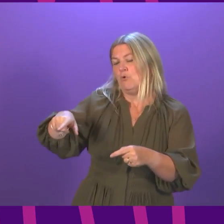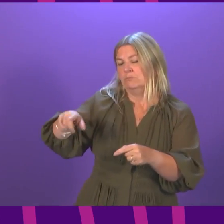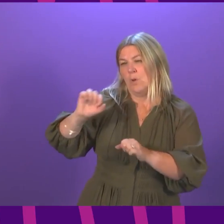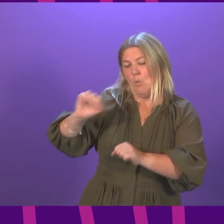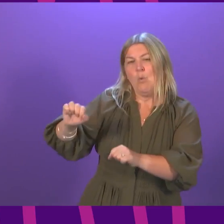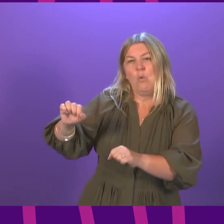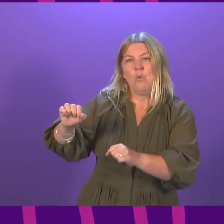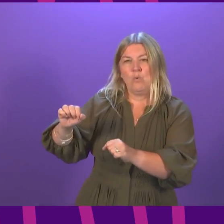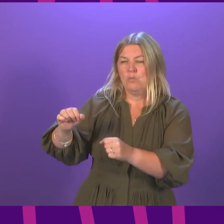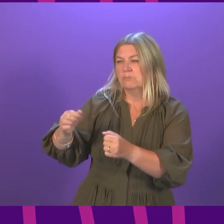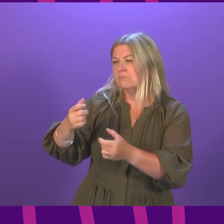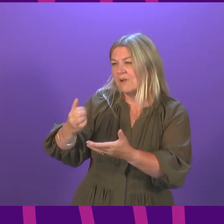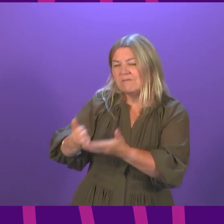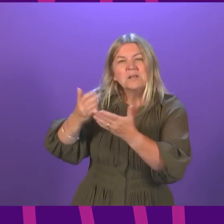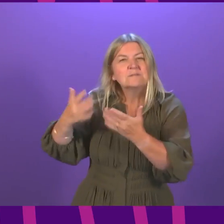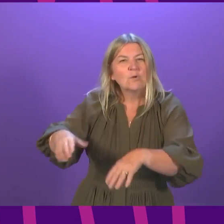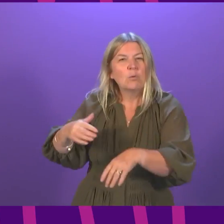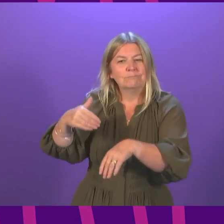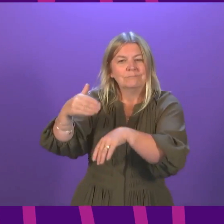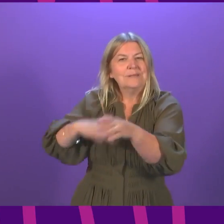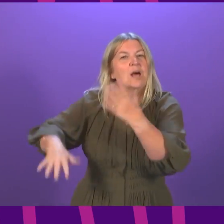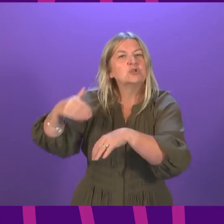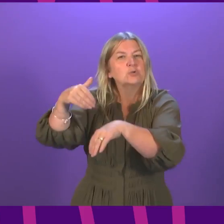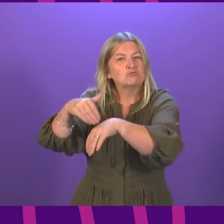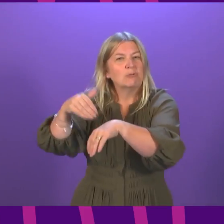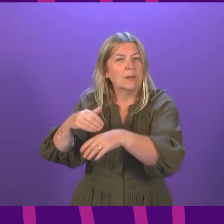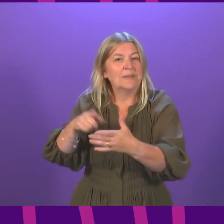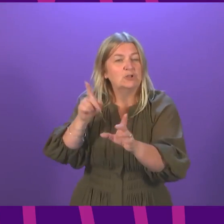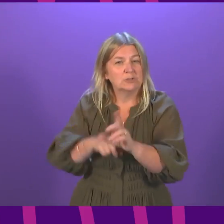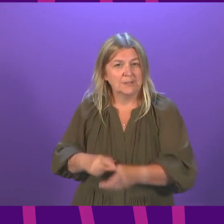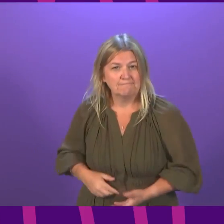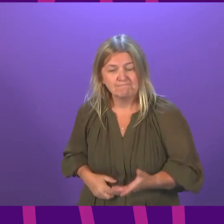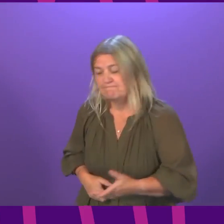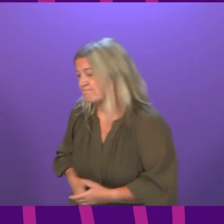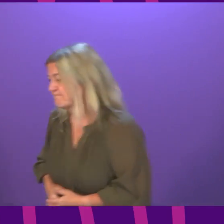Agency and expects further information this autumn.